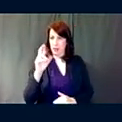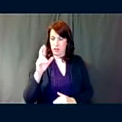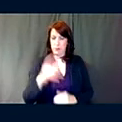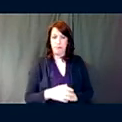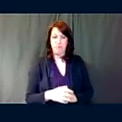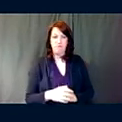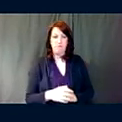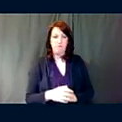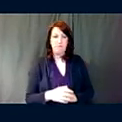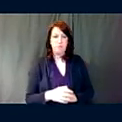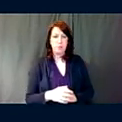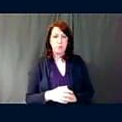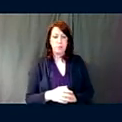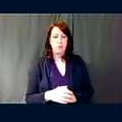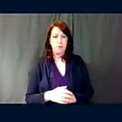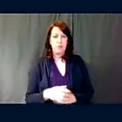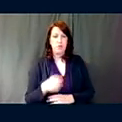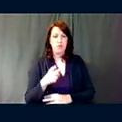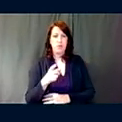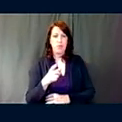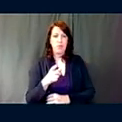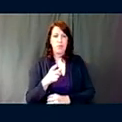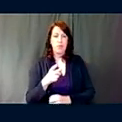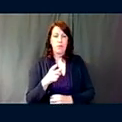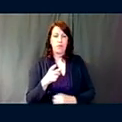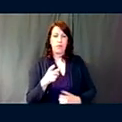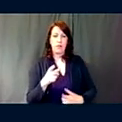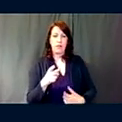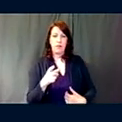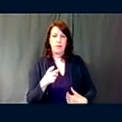SO IF I SHOW THE NEXT SLIDE,